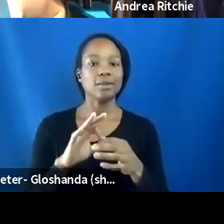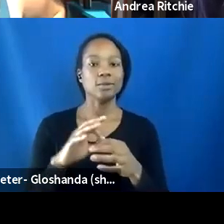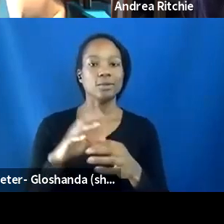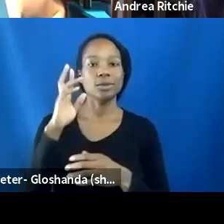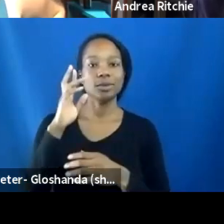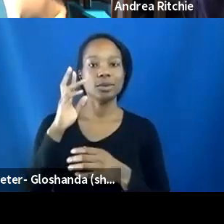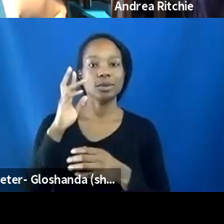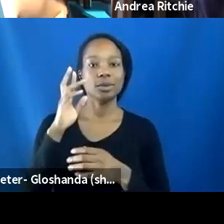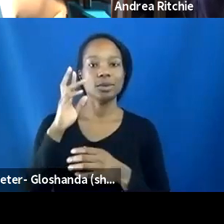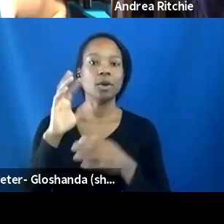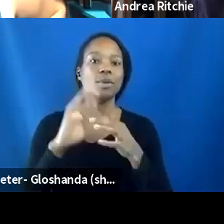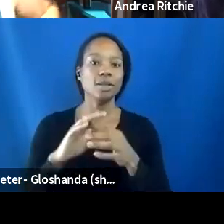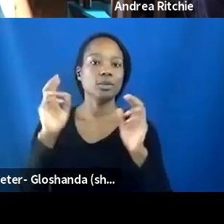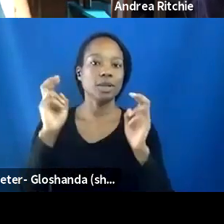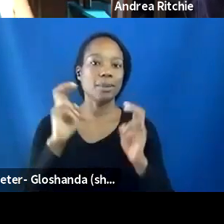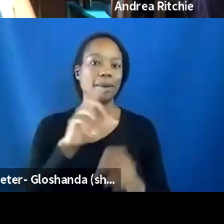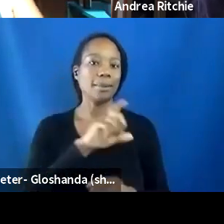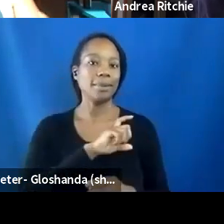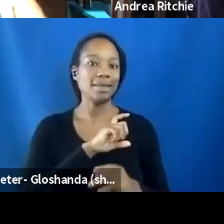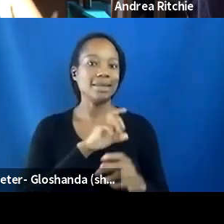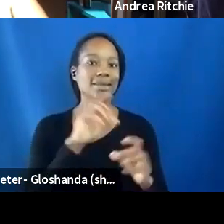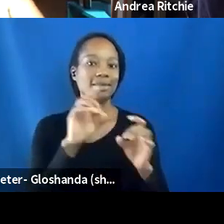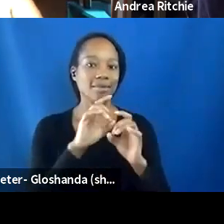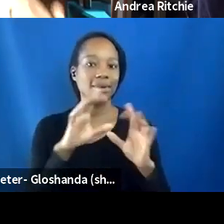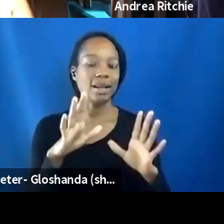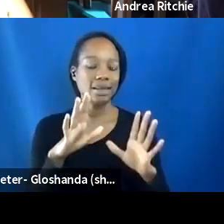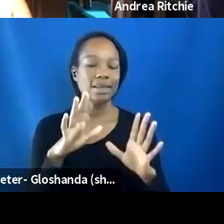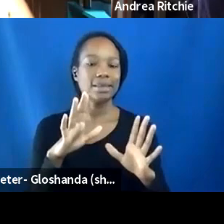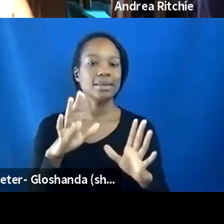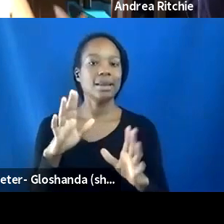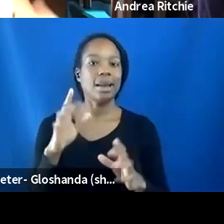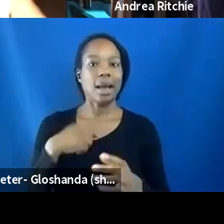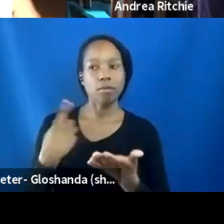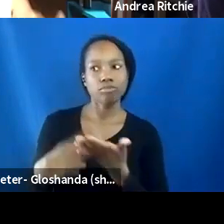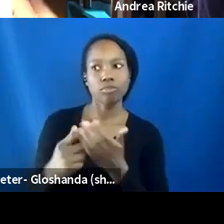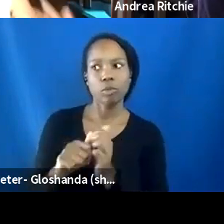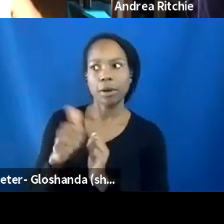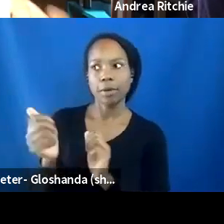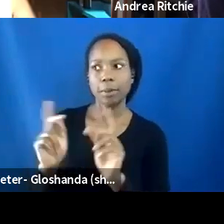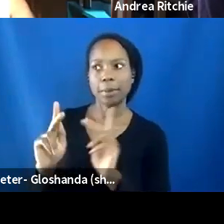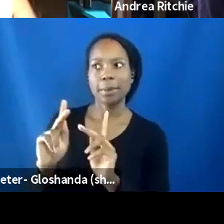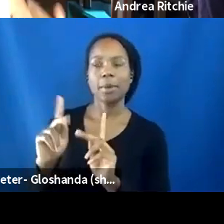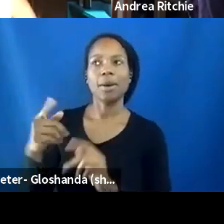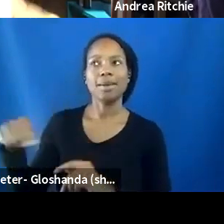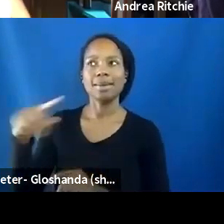"When I'm in a mental health crisis "I can't tell sometimes "whether I was picked up by the police